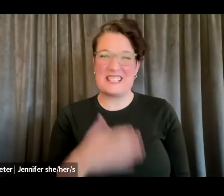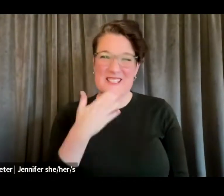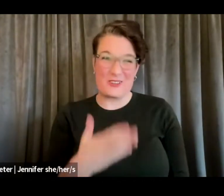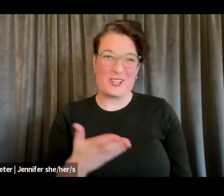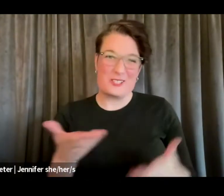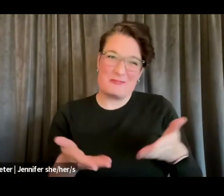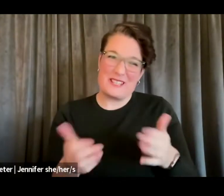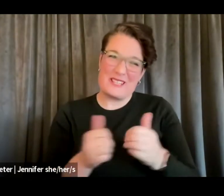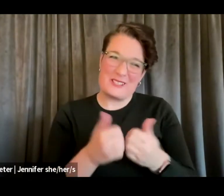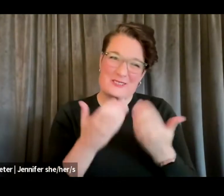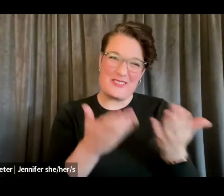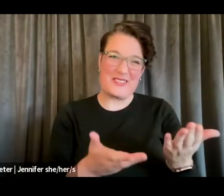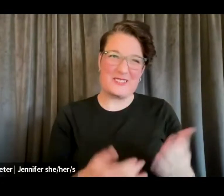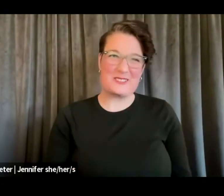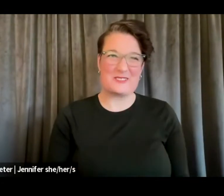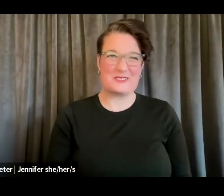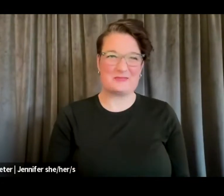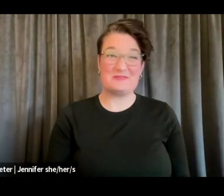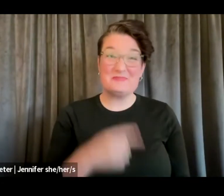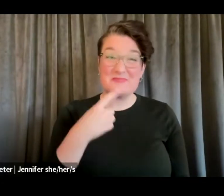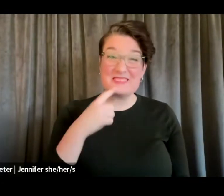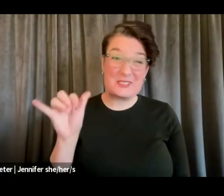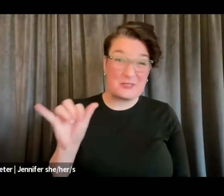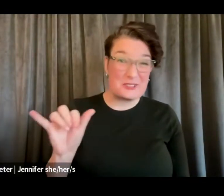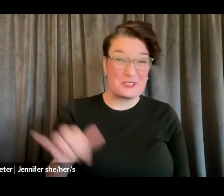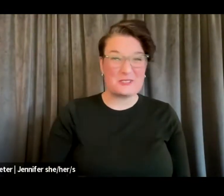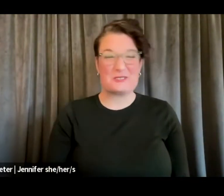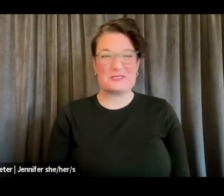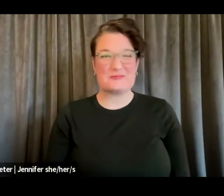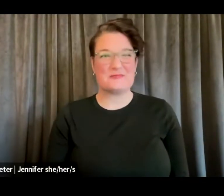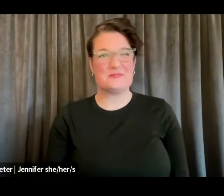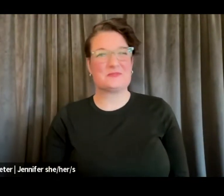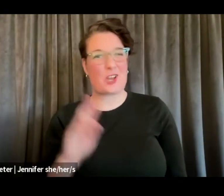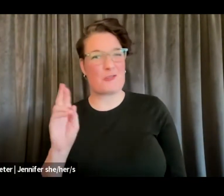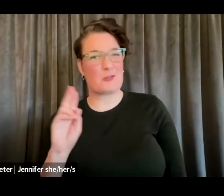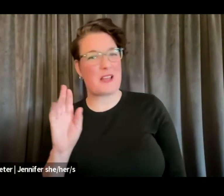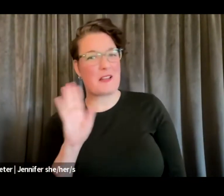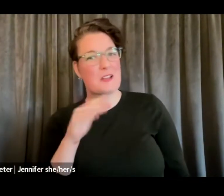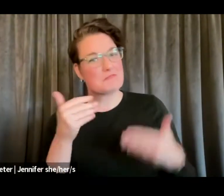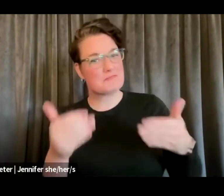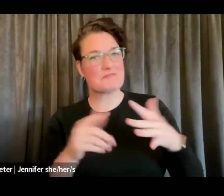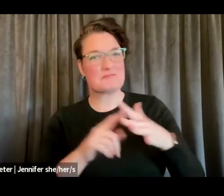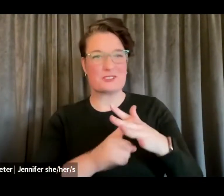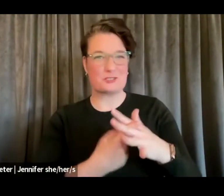It's so good to be here with you. Lukaza: You too, Rebekah: Well, why don't we get started?